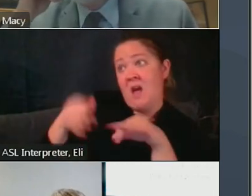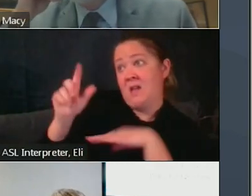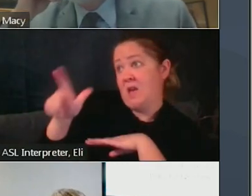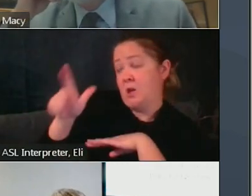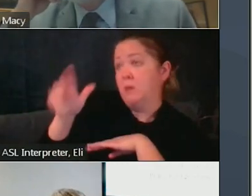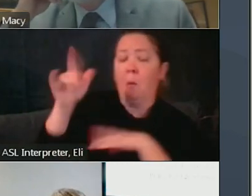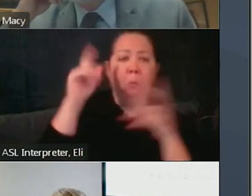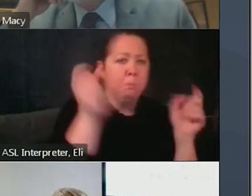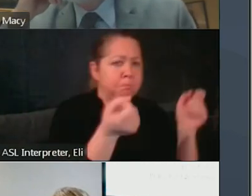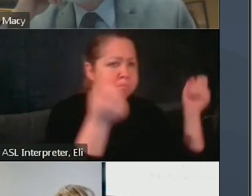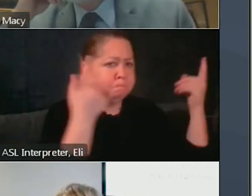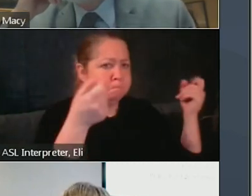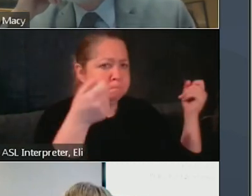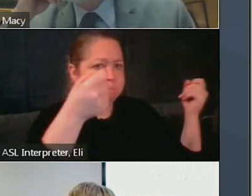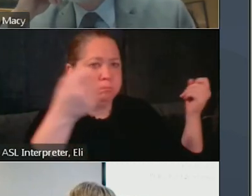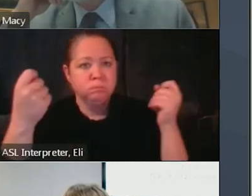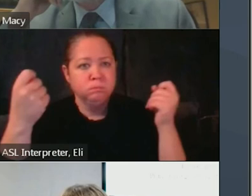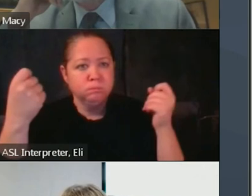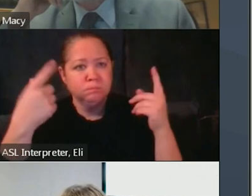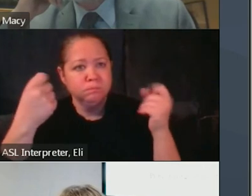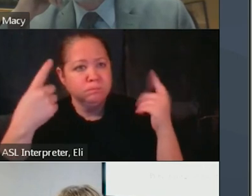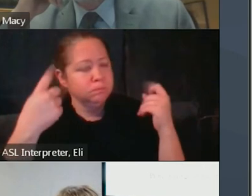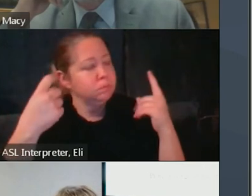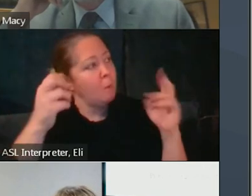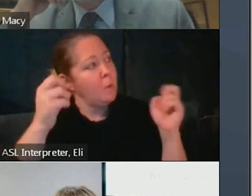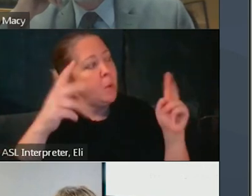Right. Okay.